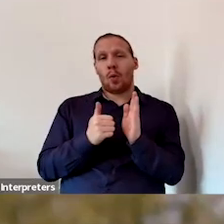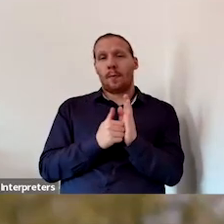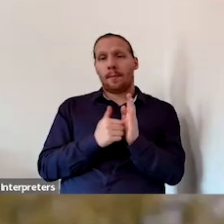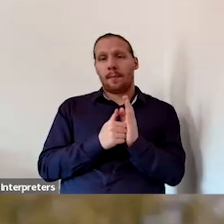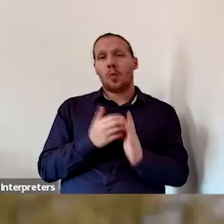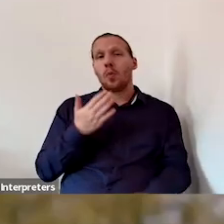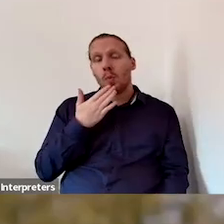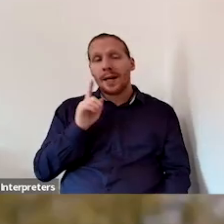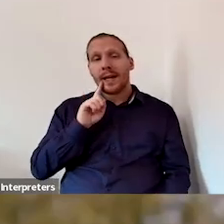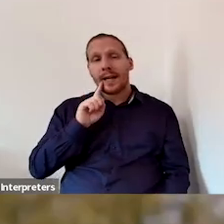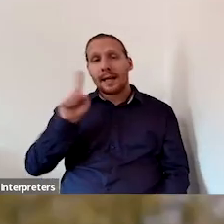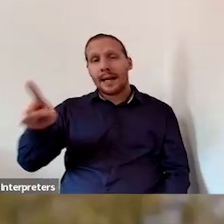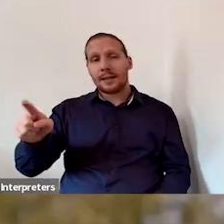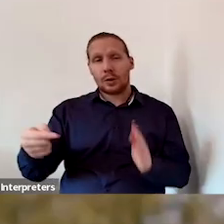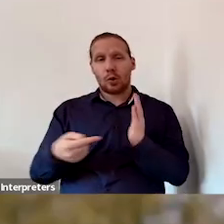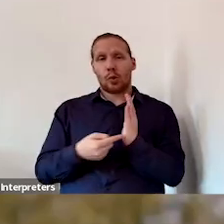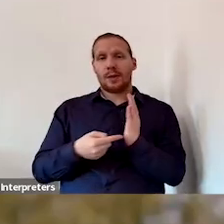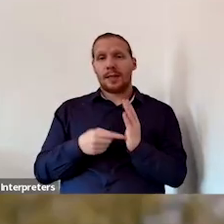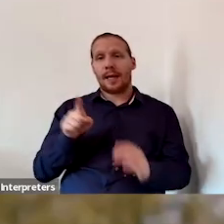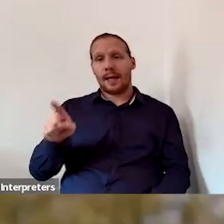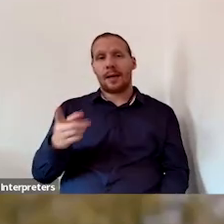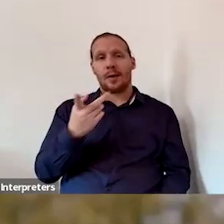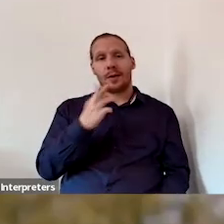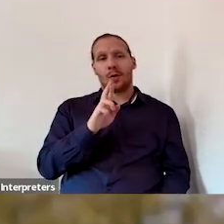next Tuesday, between 12 p.m. and 1 p.m..